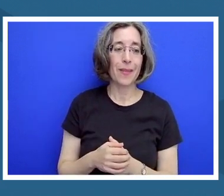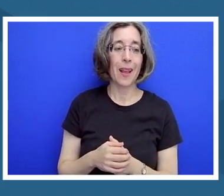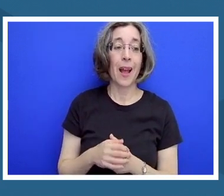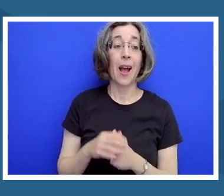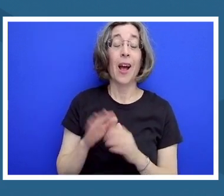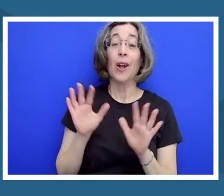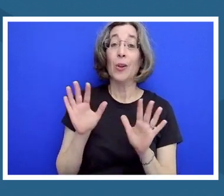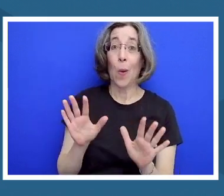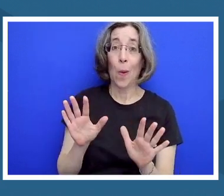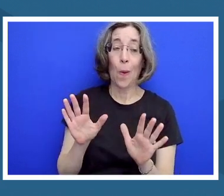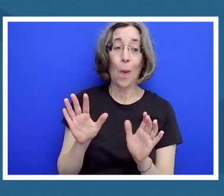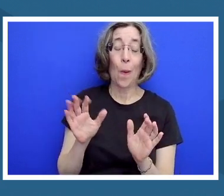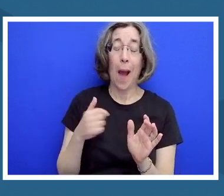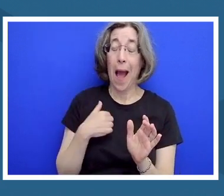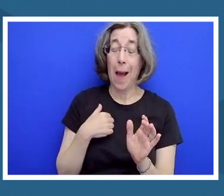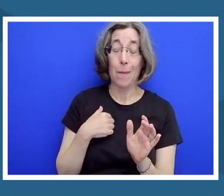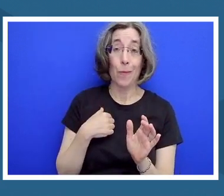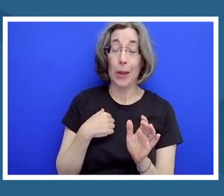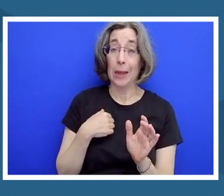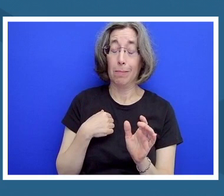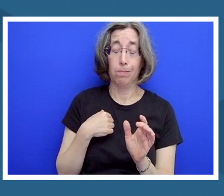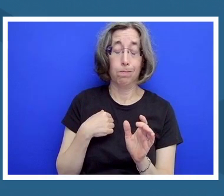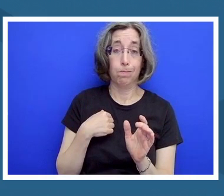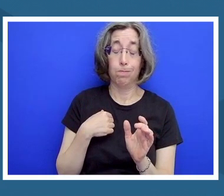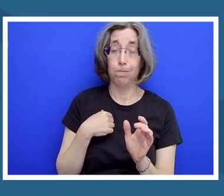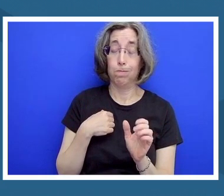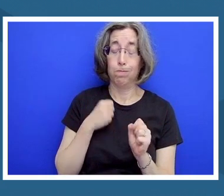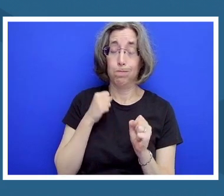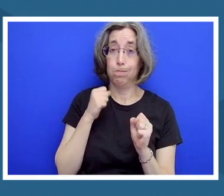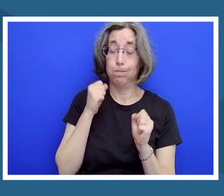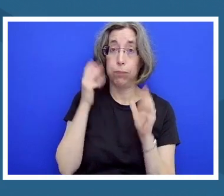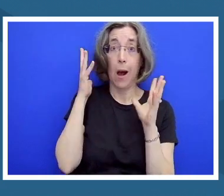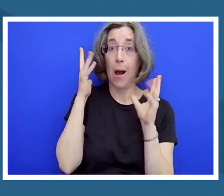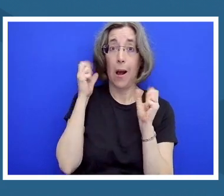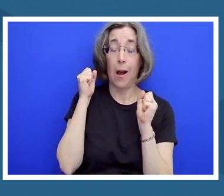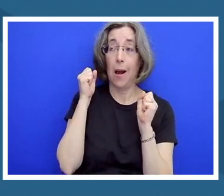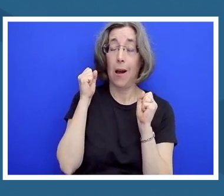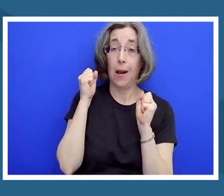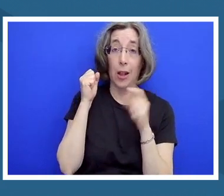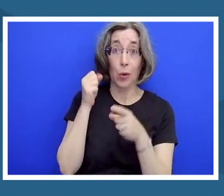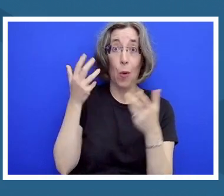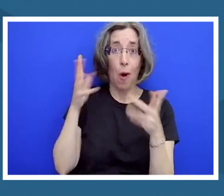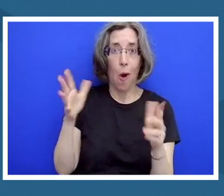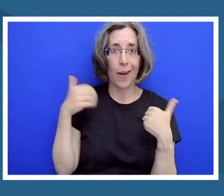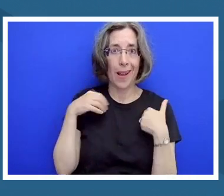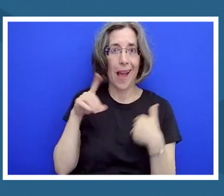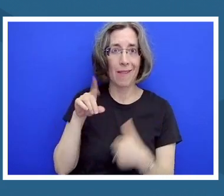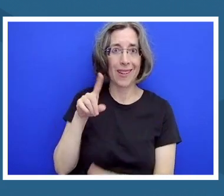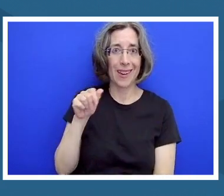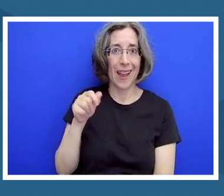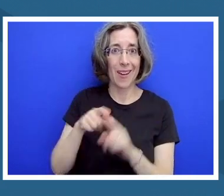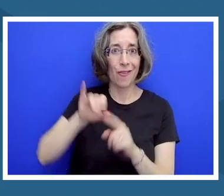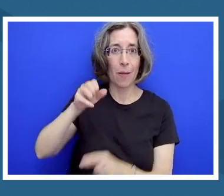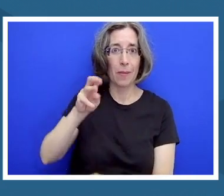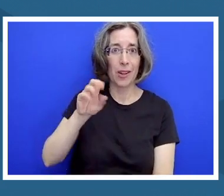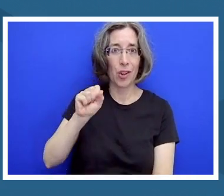kind of blown away to know that you already have data from james webb on a